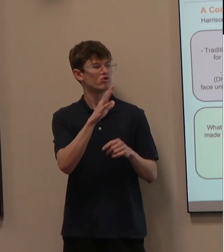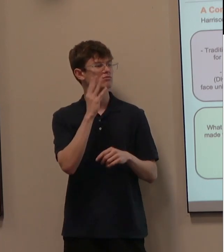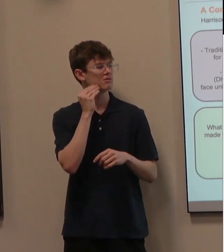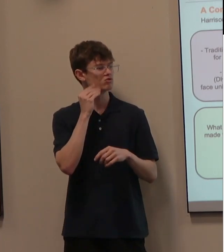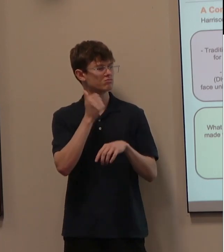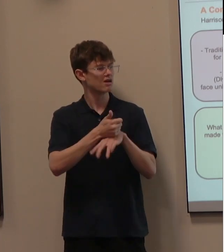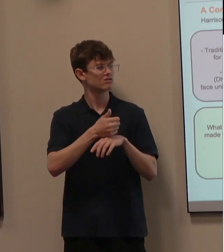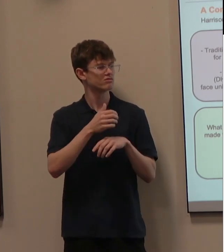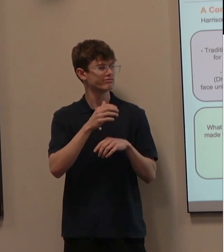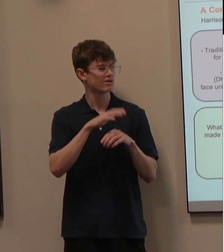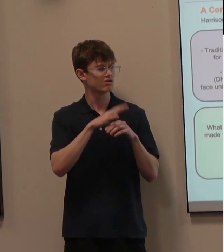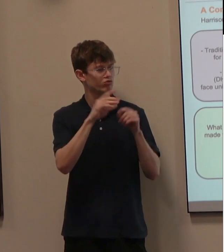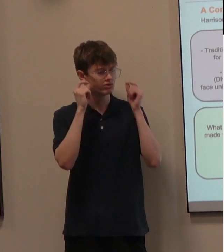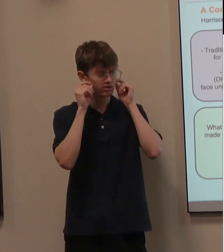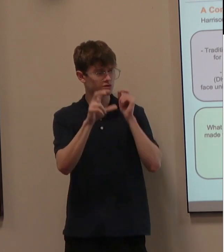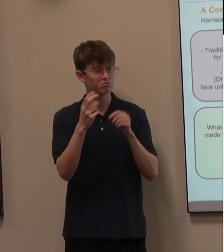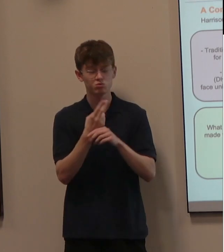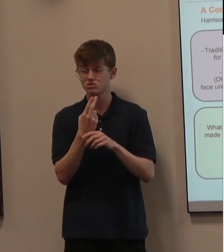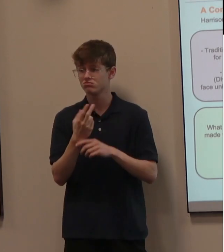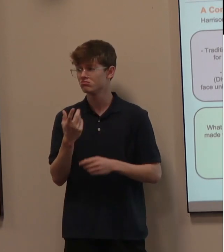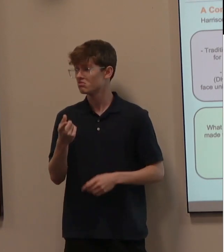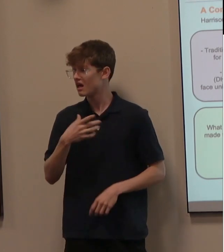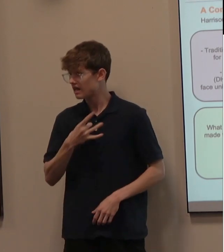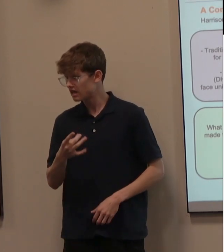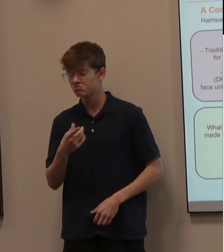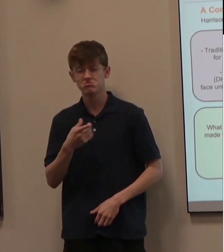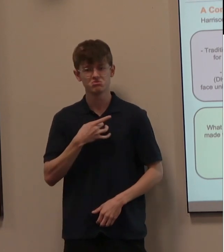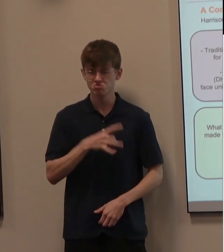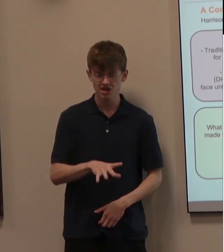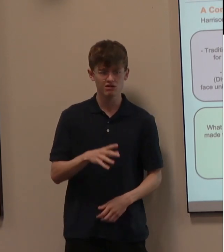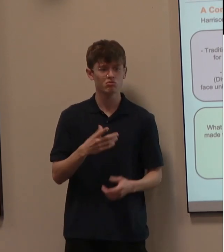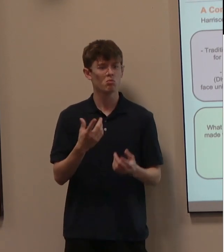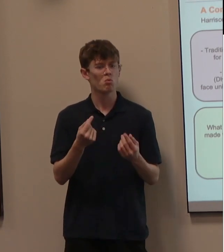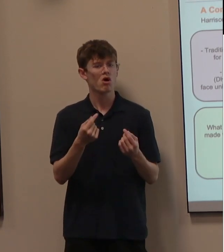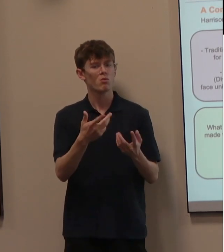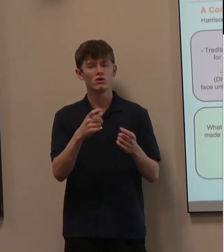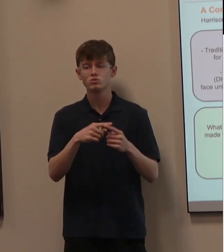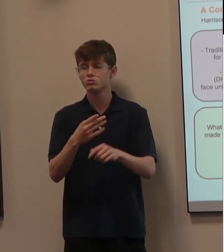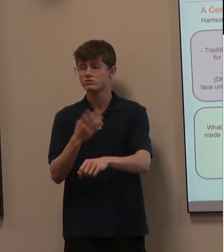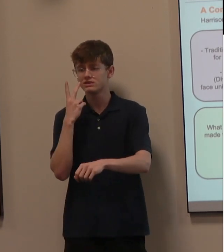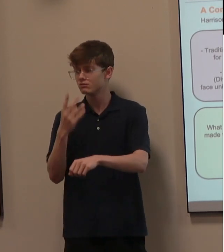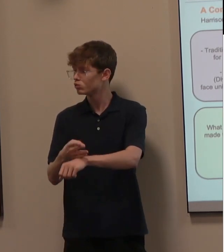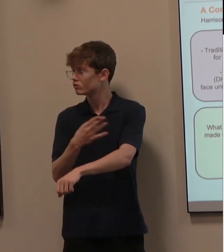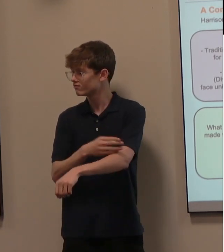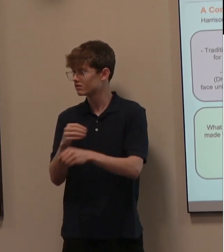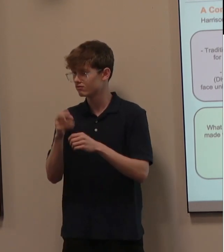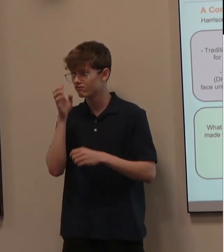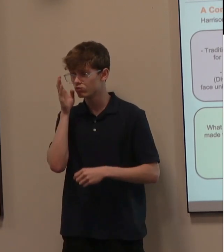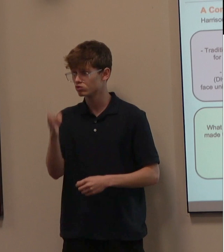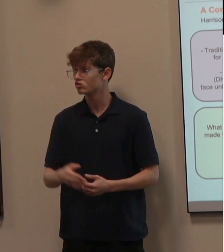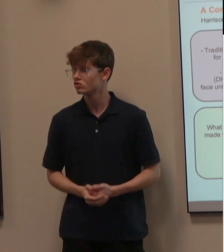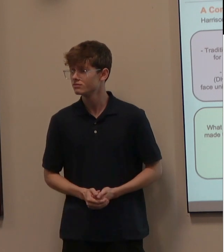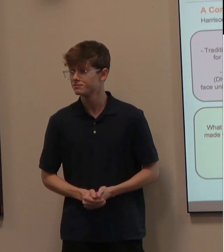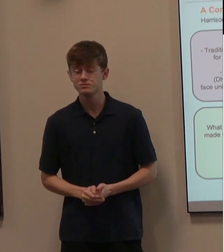that asked them about their experience based on their stethoscope usage, what they liked, what they didn't like, and what they would like to see improved in the future.